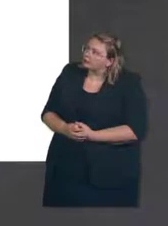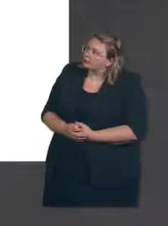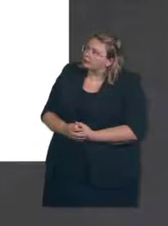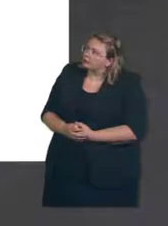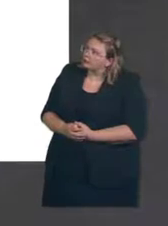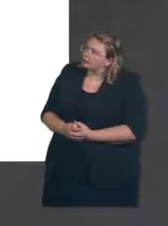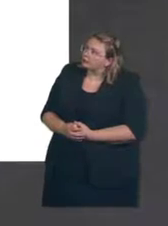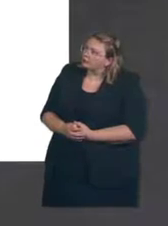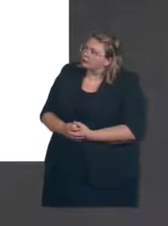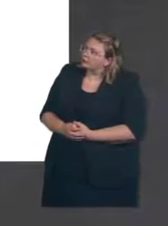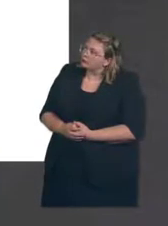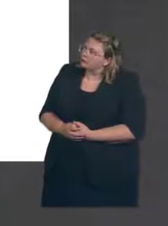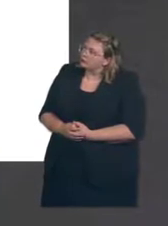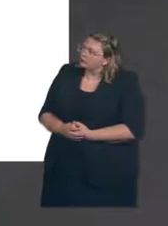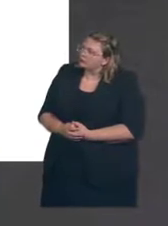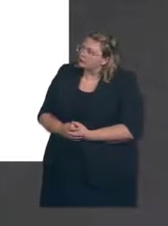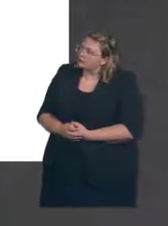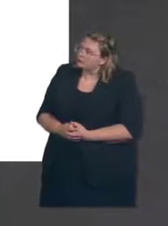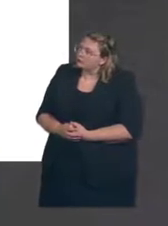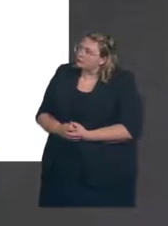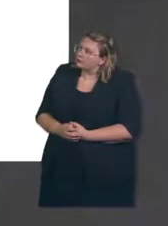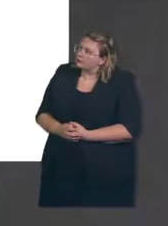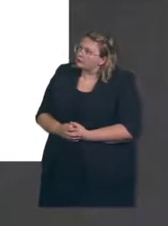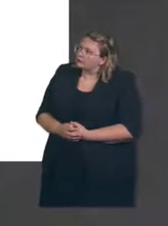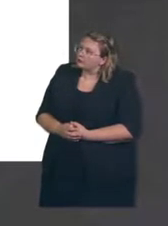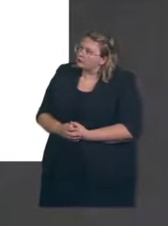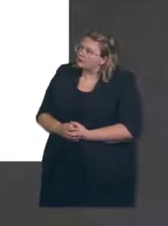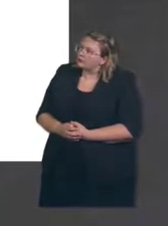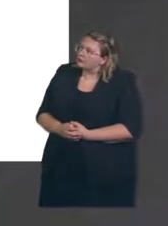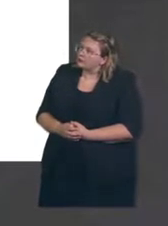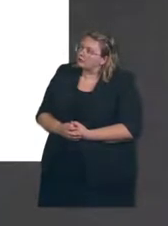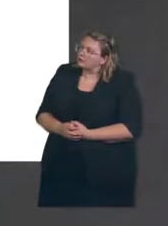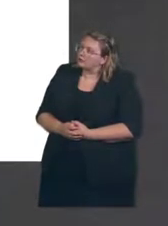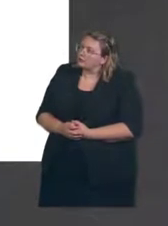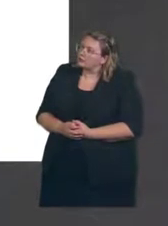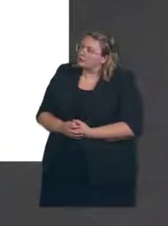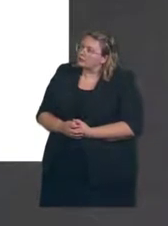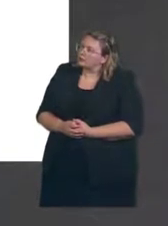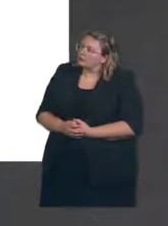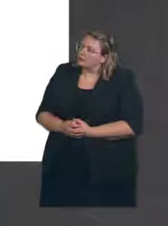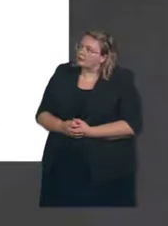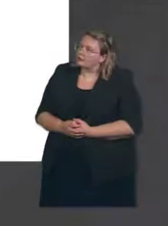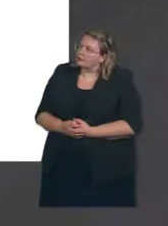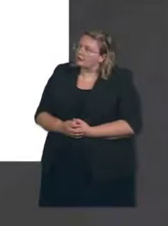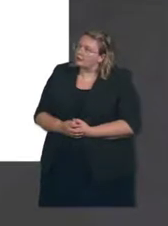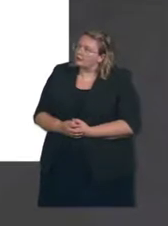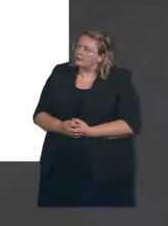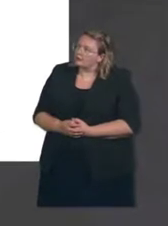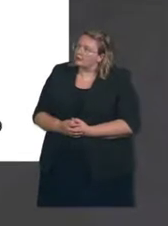the lighter the number, the smaller the numer and then they get darker, these are the data